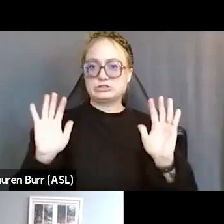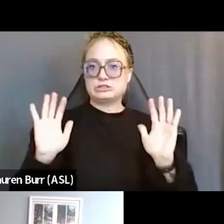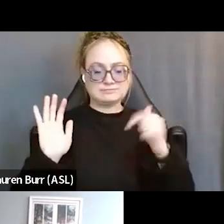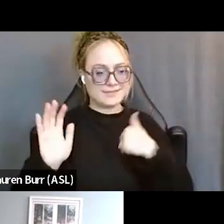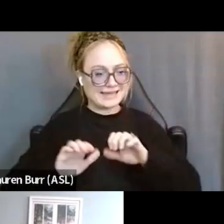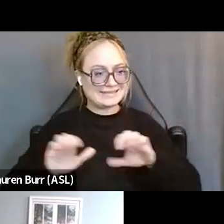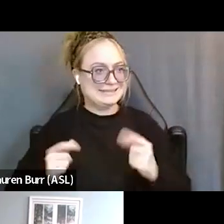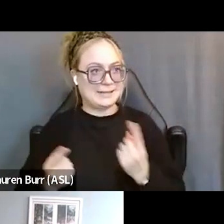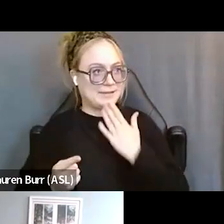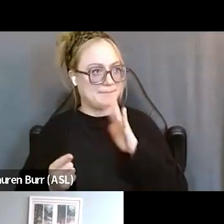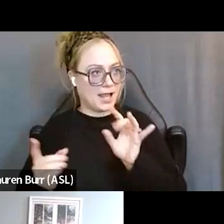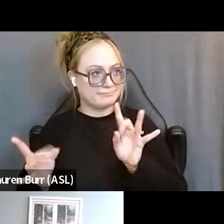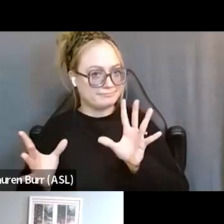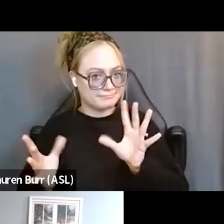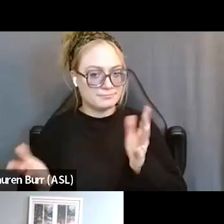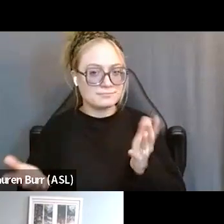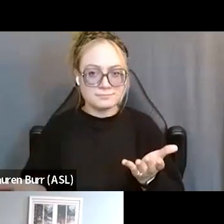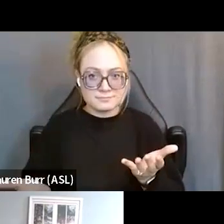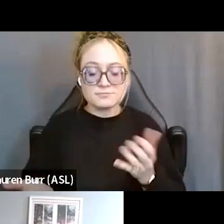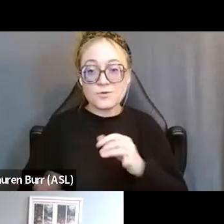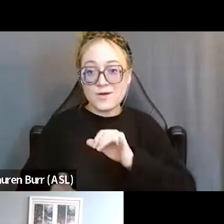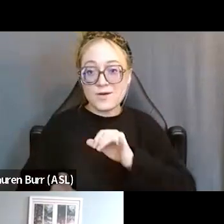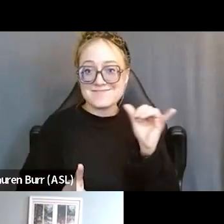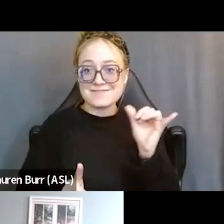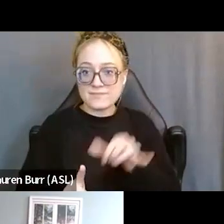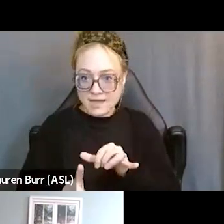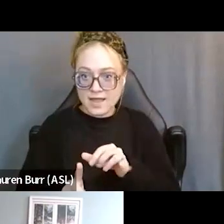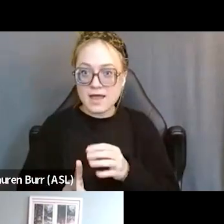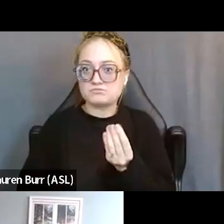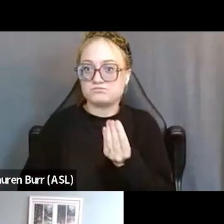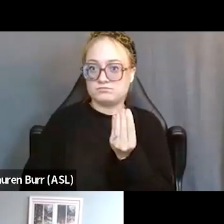and so I am bad is a workable core belief, right?